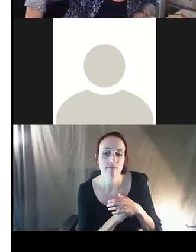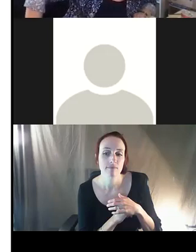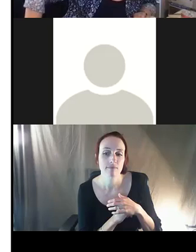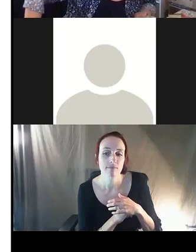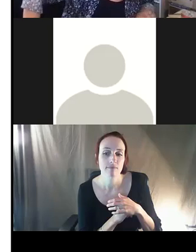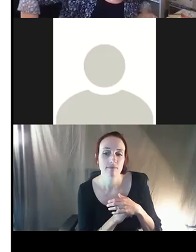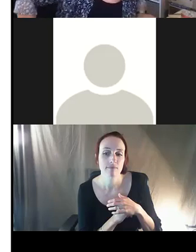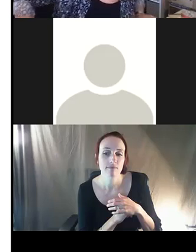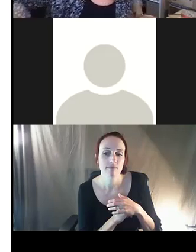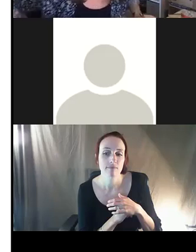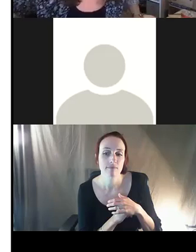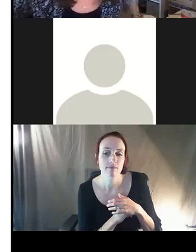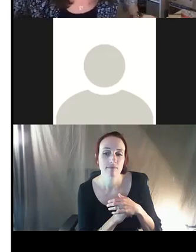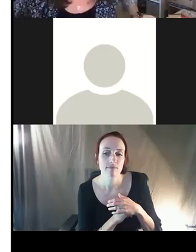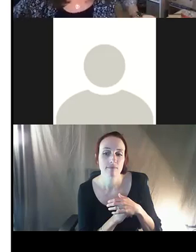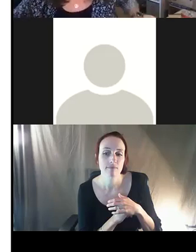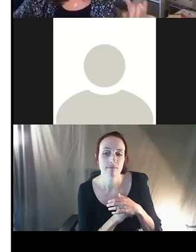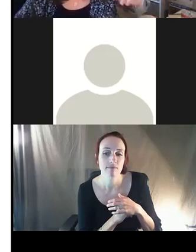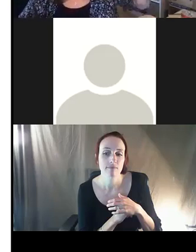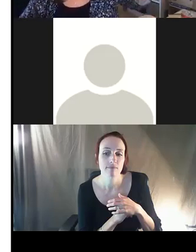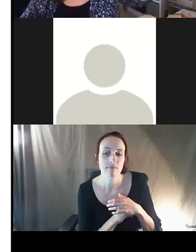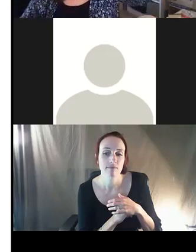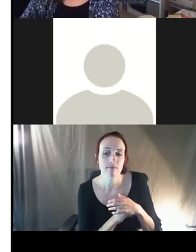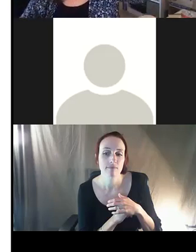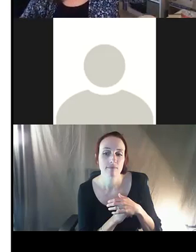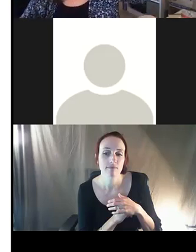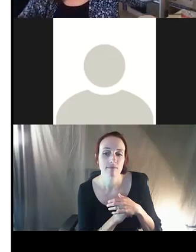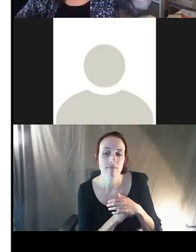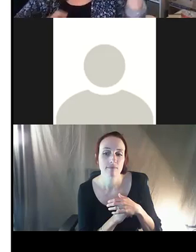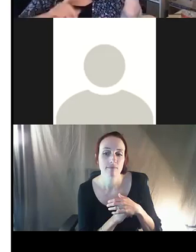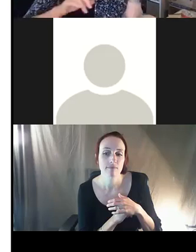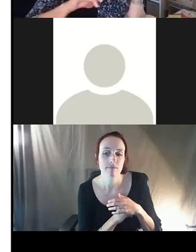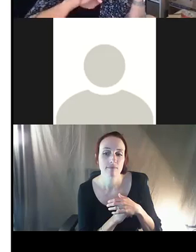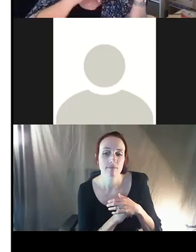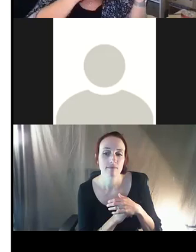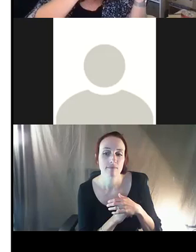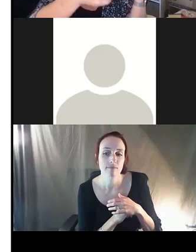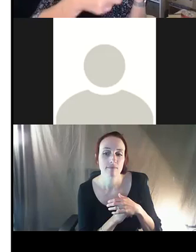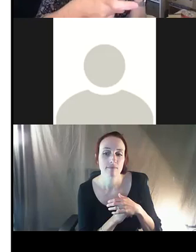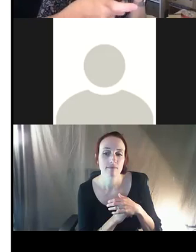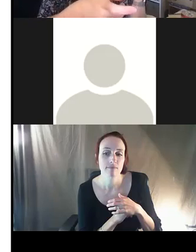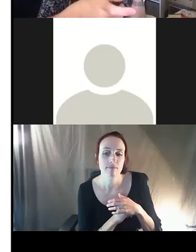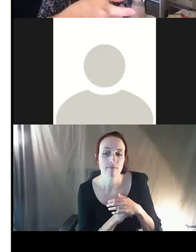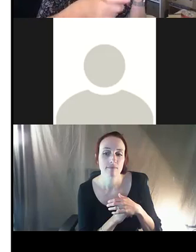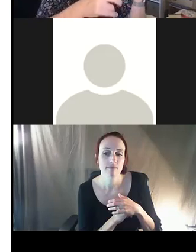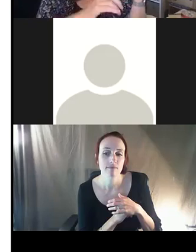There is a whole another piece entirely of can the screen reader even access the text?